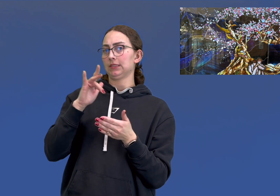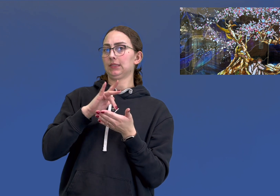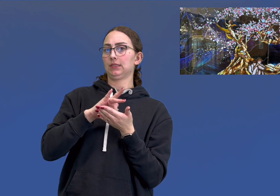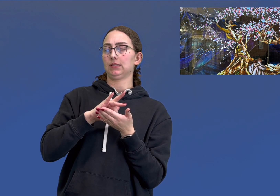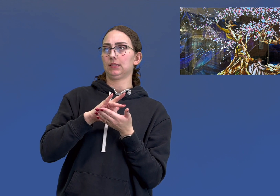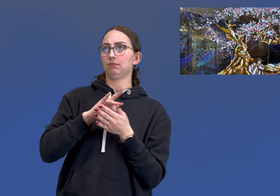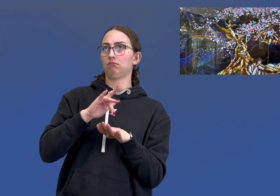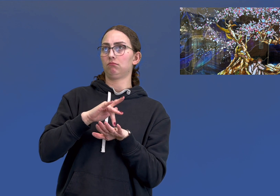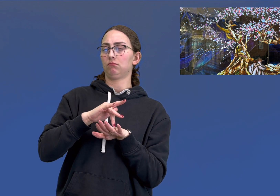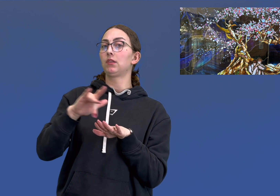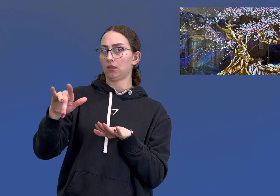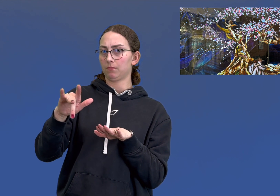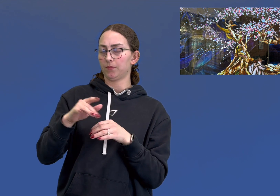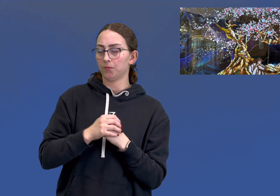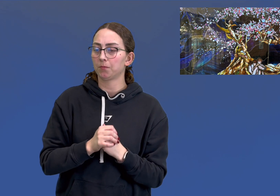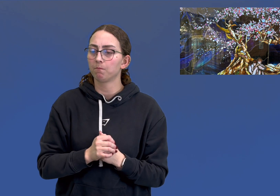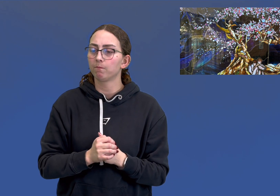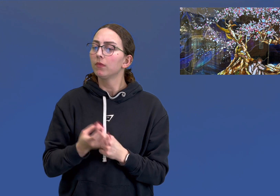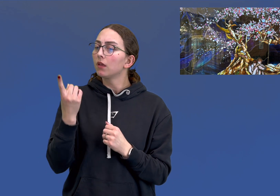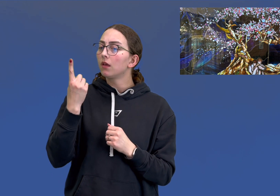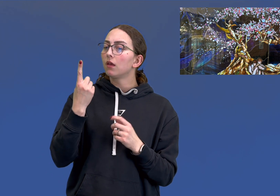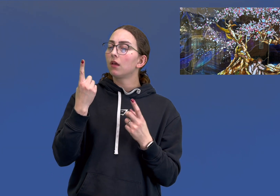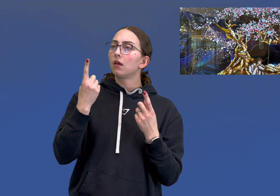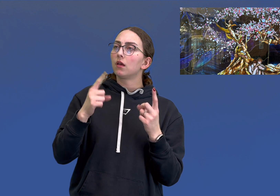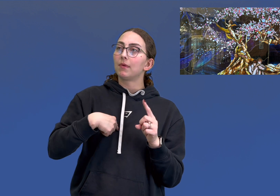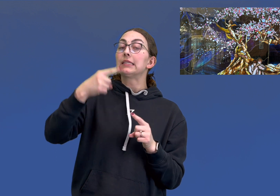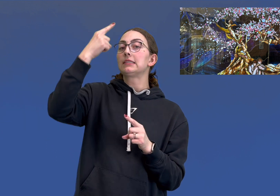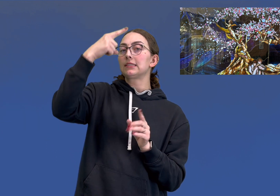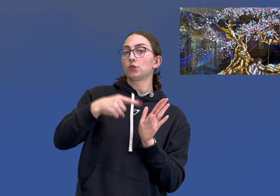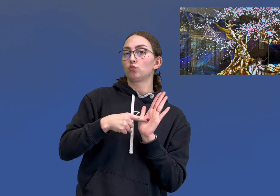to be naked, this leads us to believe